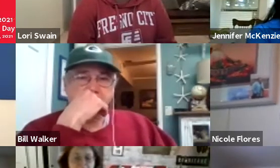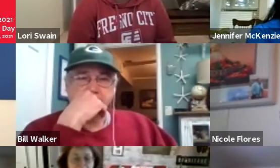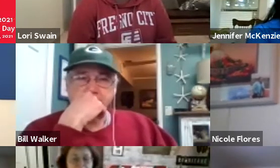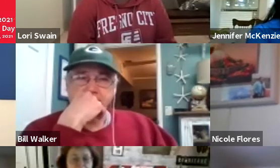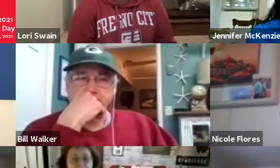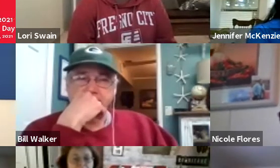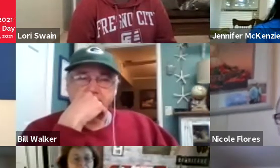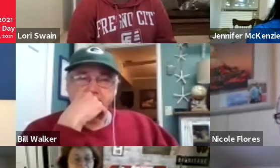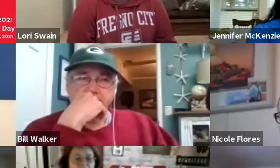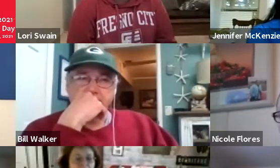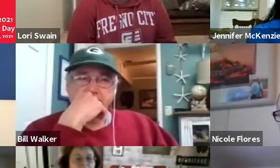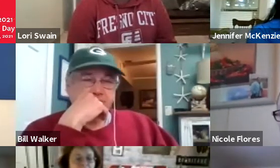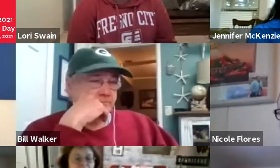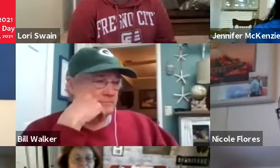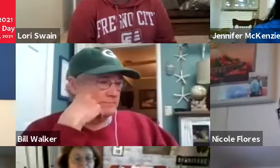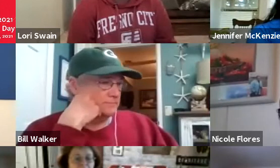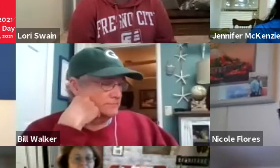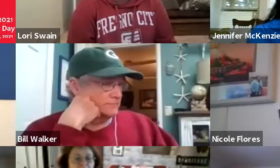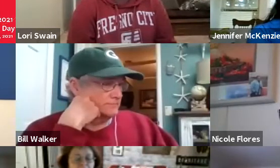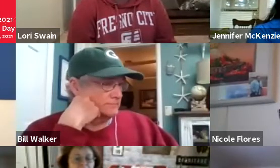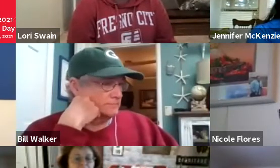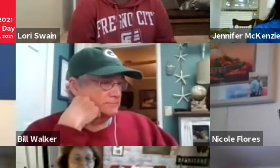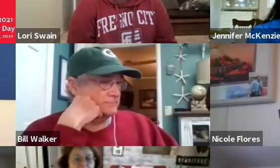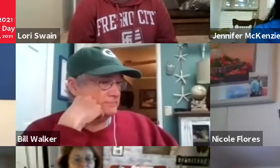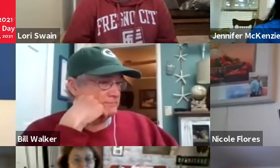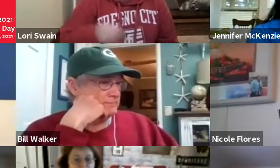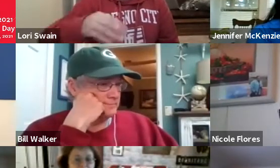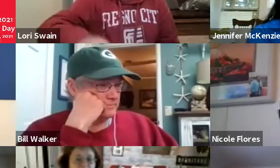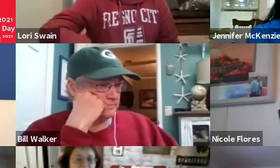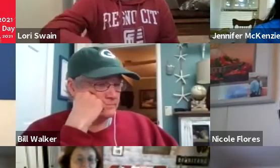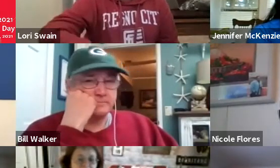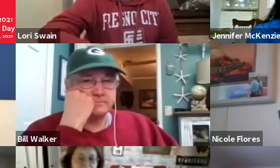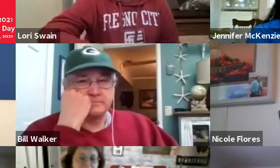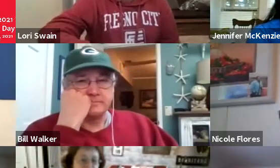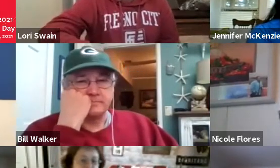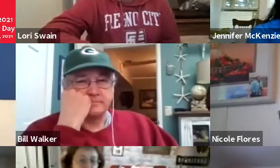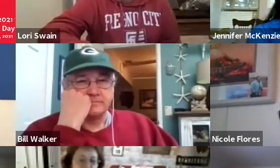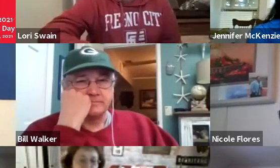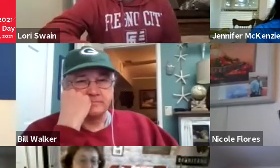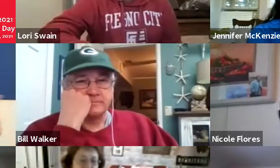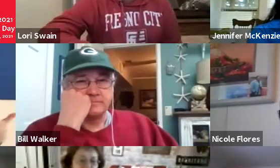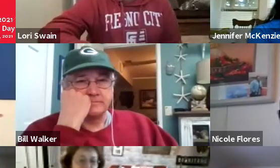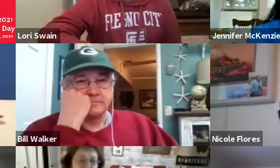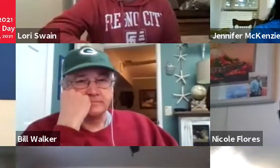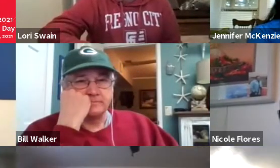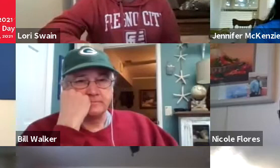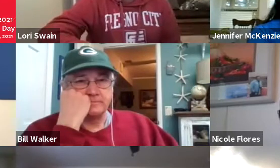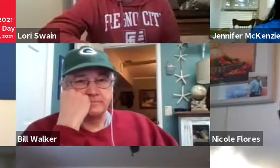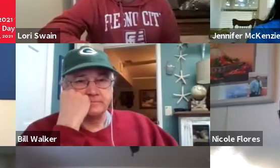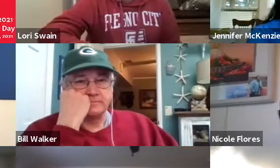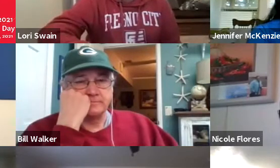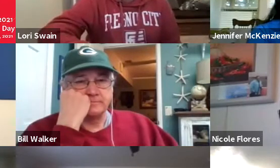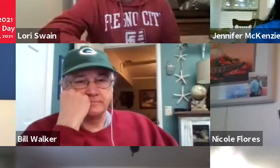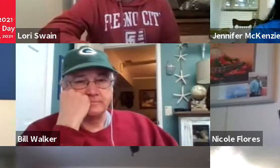you may remember concepts like career ladders, there's initiatives like from one of my favorites, cradle to career, you know,